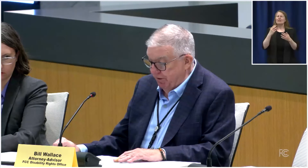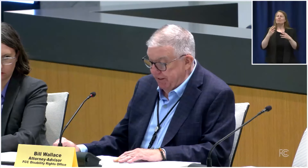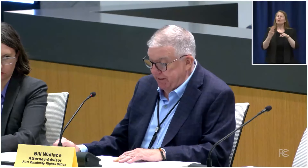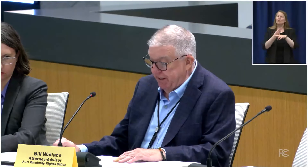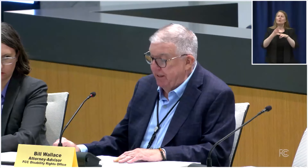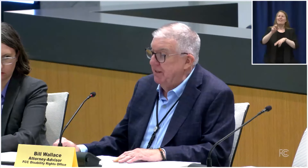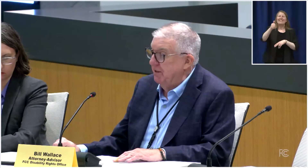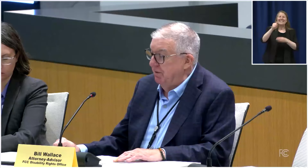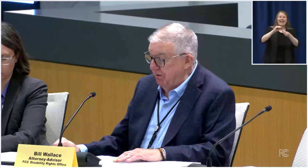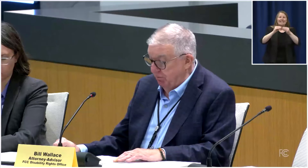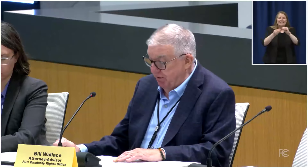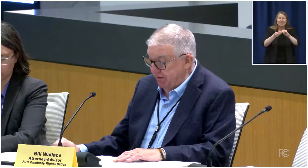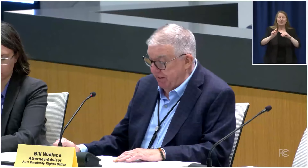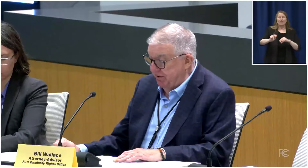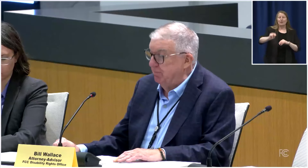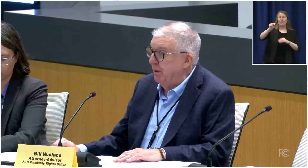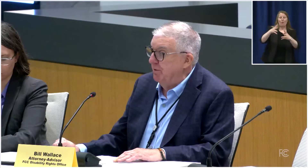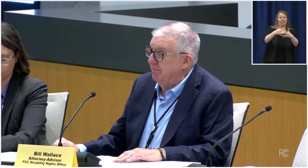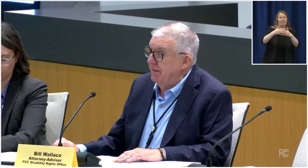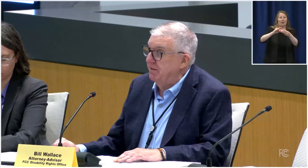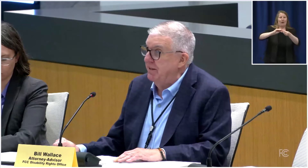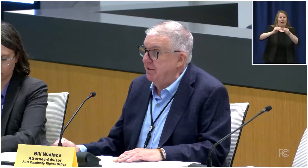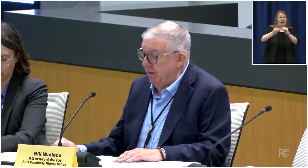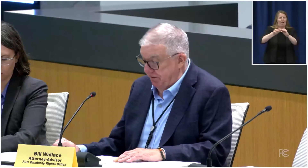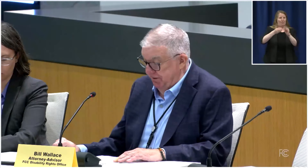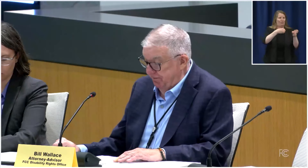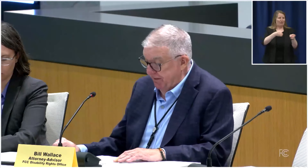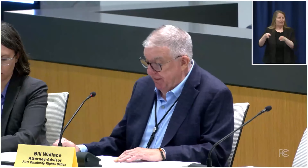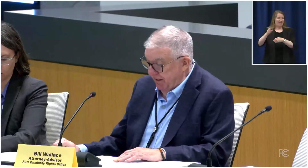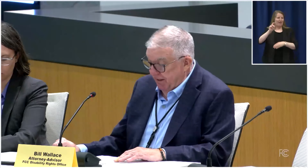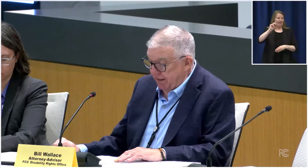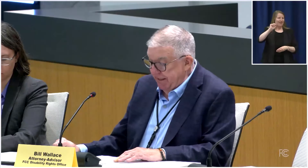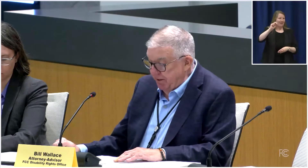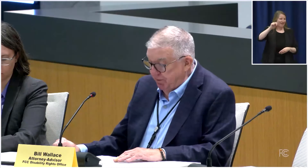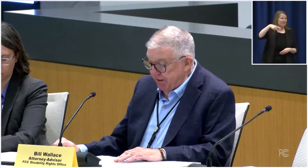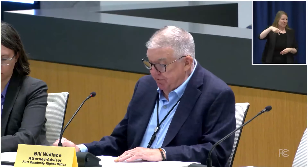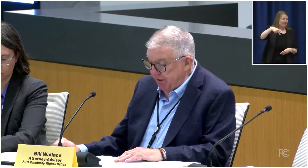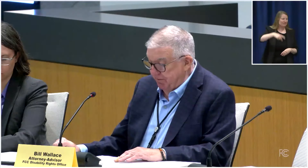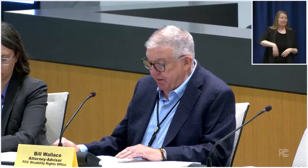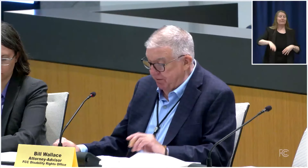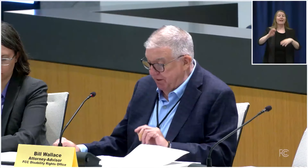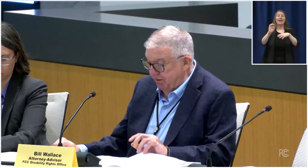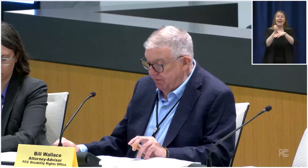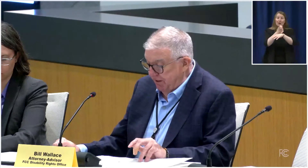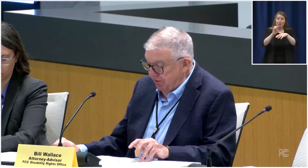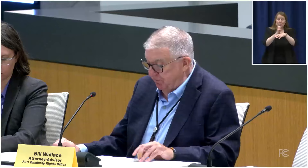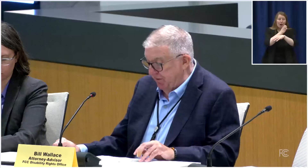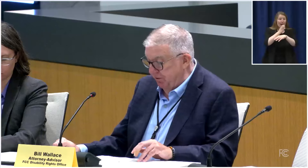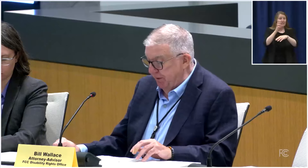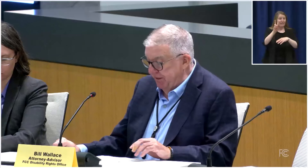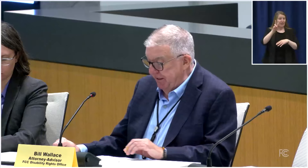WITH THE ASSOCIATED INTERNET ROUTING INFORMATION FOR VIDEOPHONES. BOTH DVC AND THE VIDEO RELAY